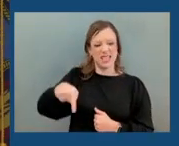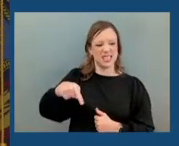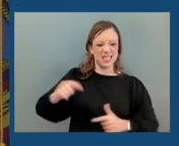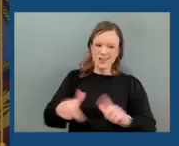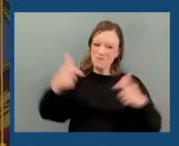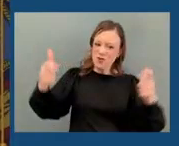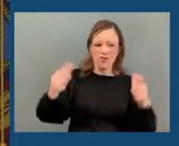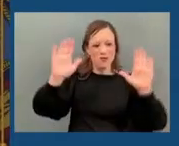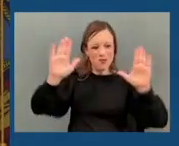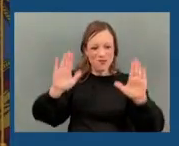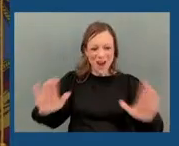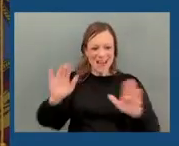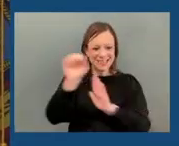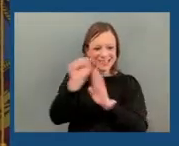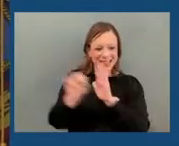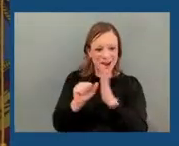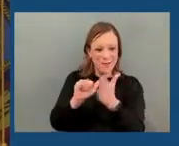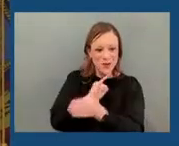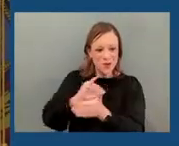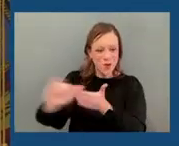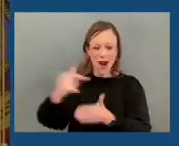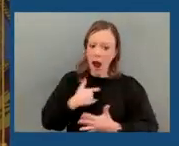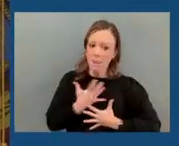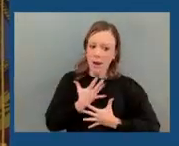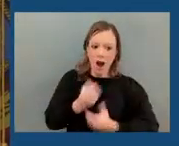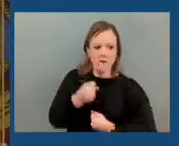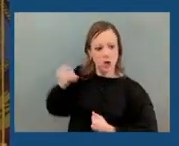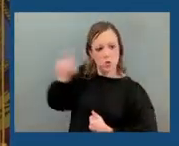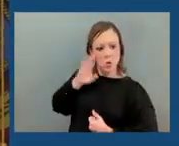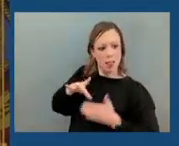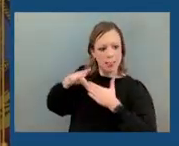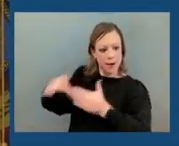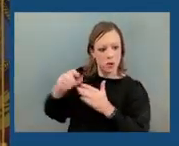really proud and confident that you'll lead with the integrity, the integrity.